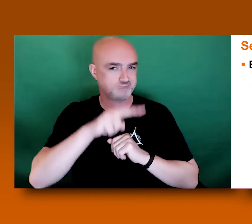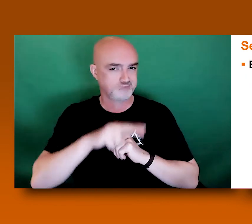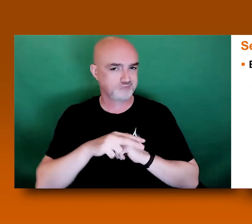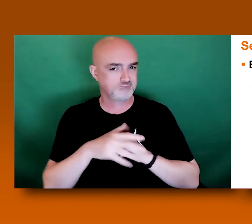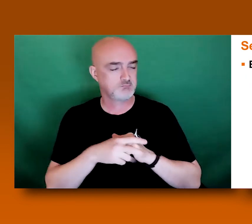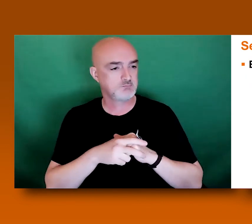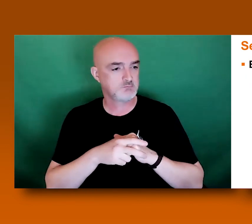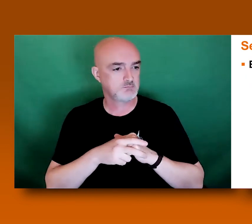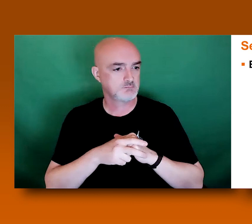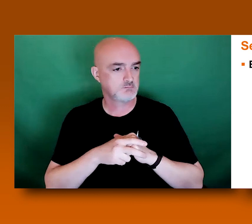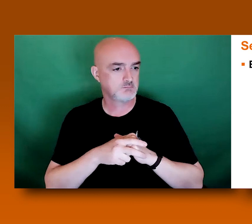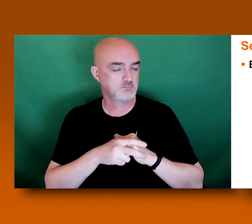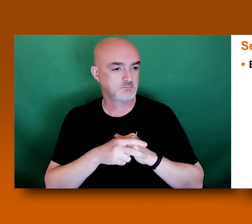Go ahead and take a read really quick.